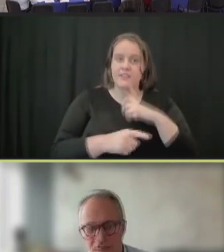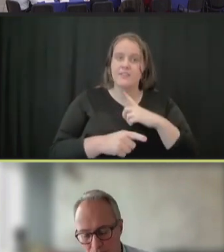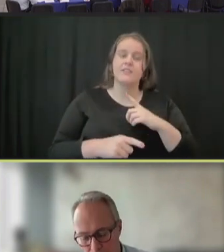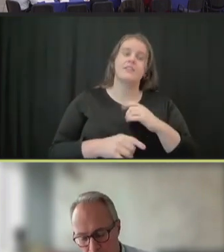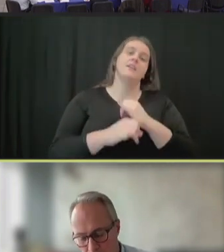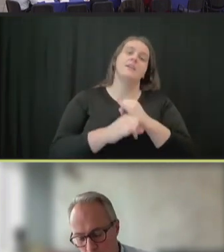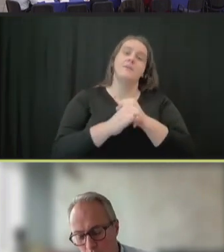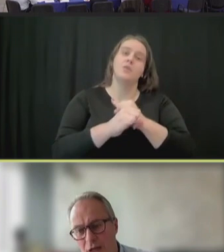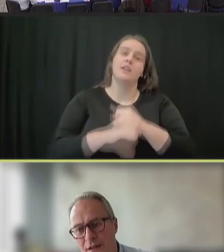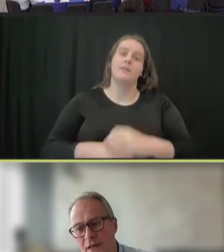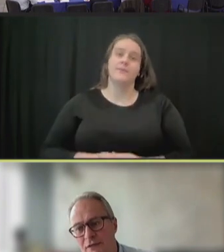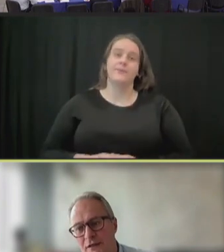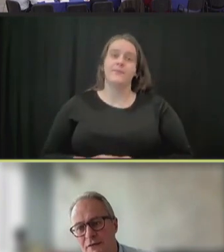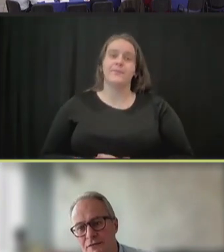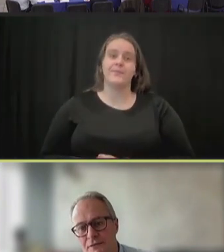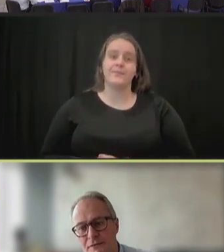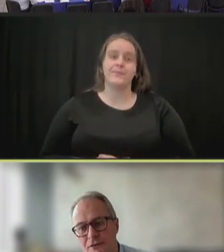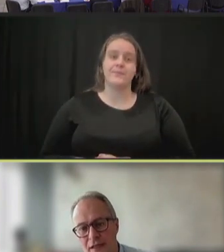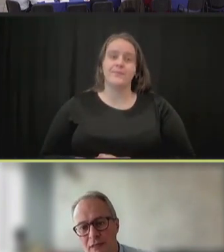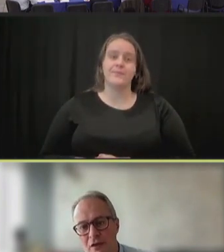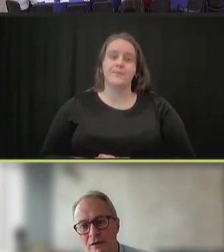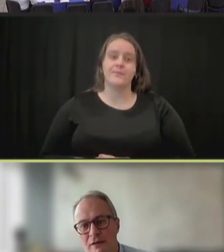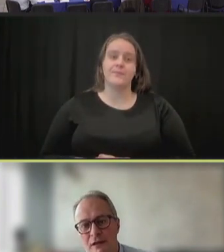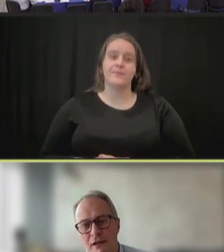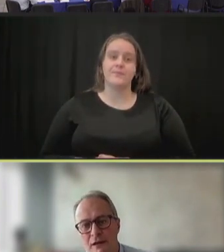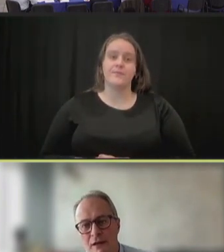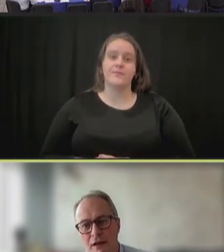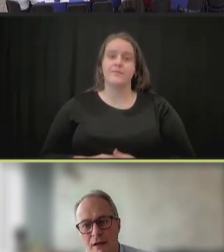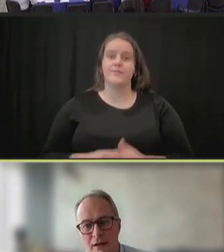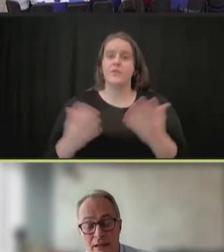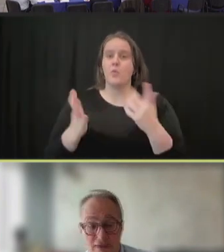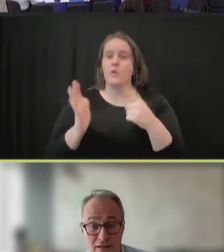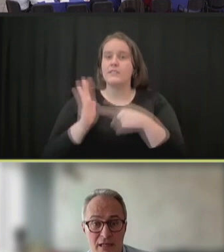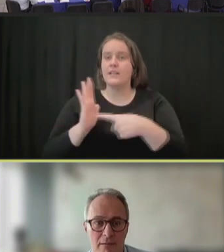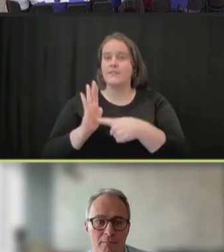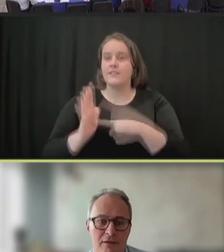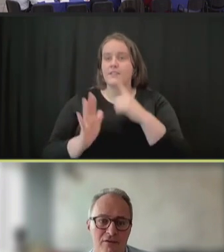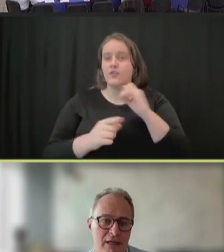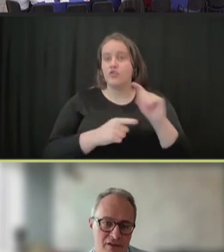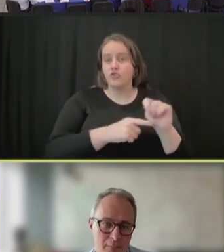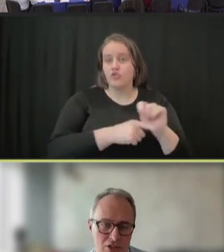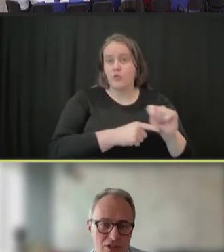So, what are the evidences of trained immunity in TB. So, as I mentioned,